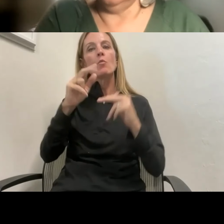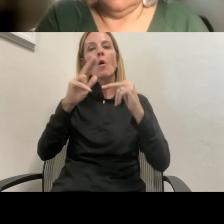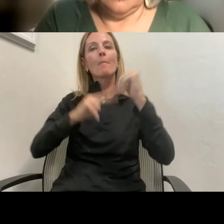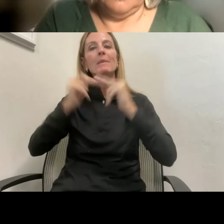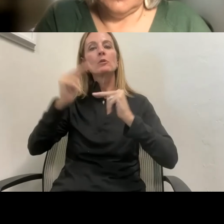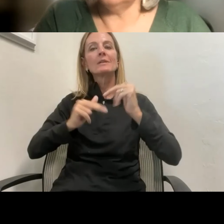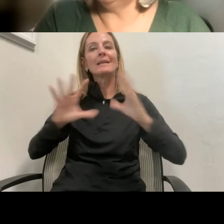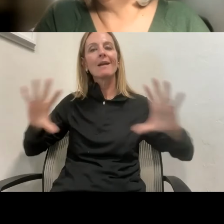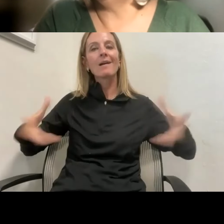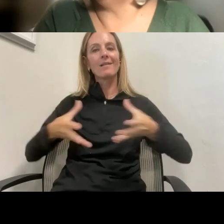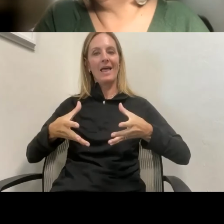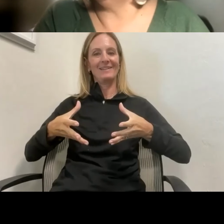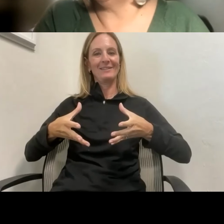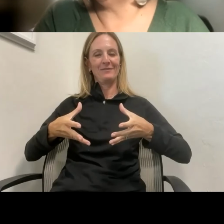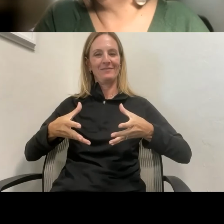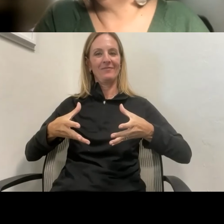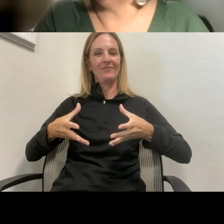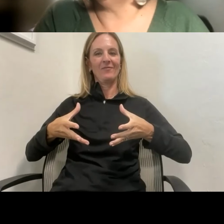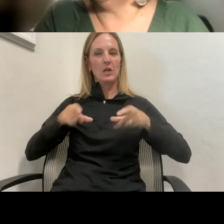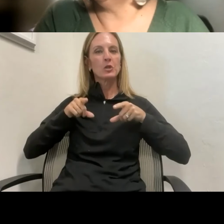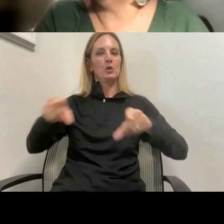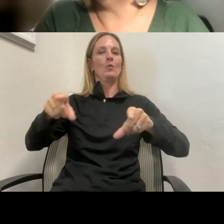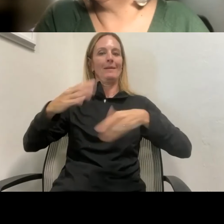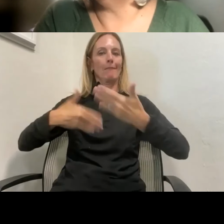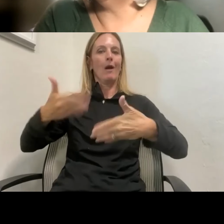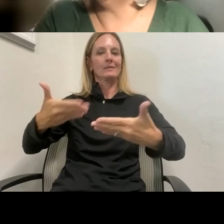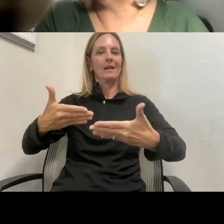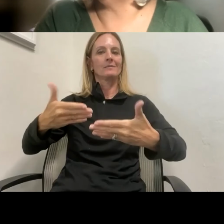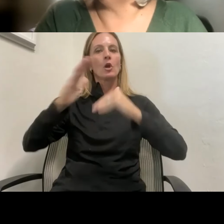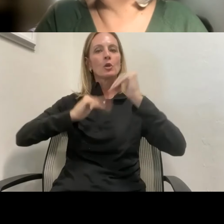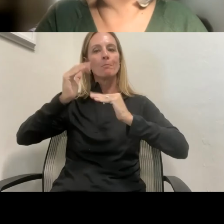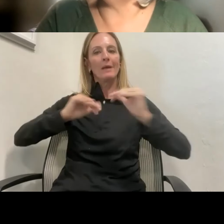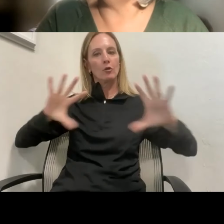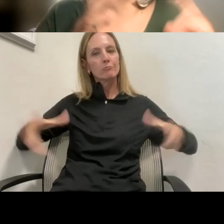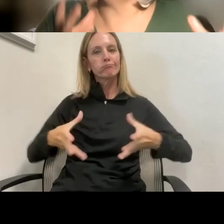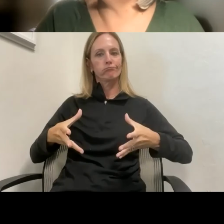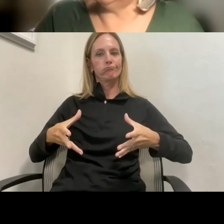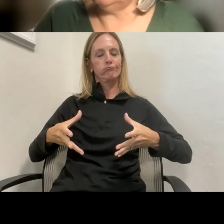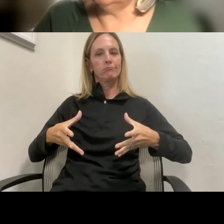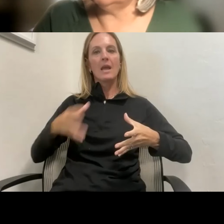and this is probably one of the most difficult things in our work is that the individuality